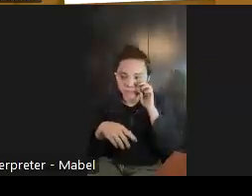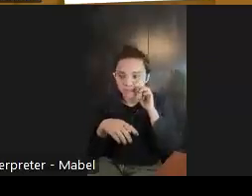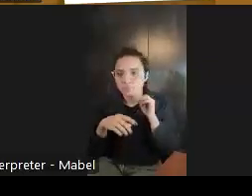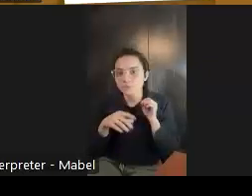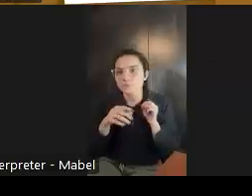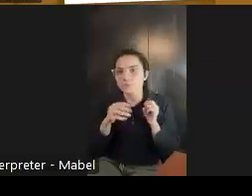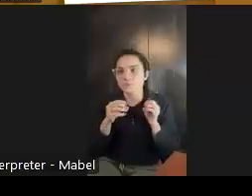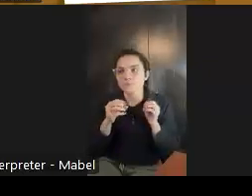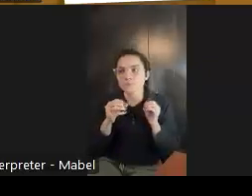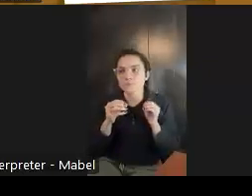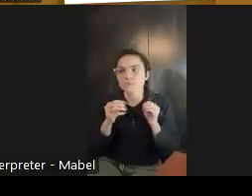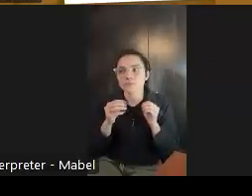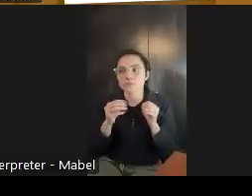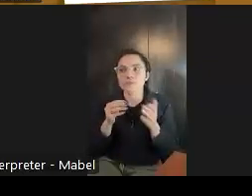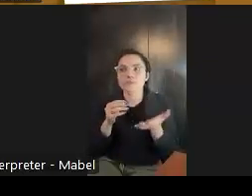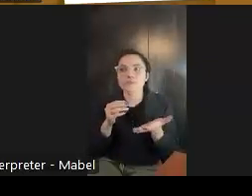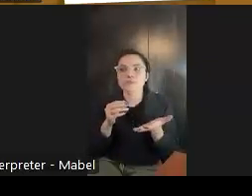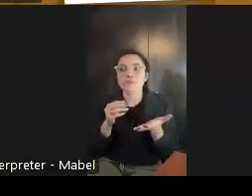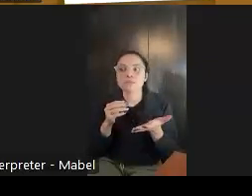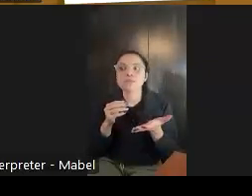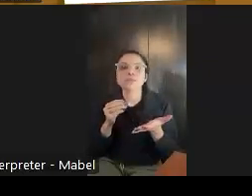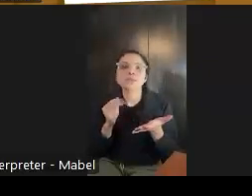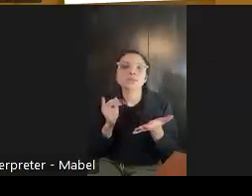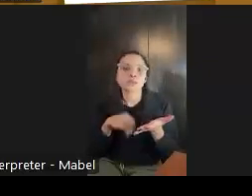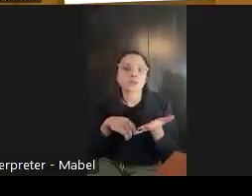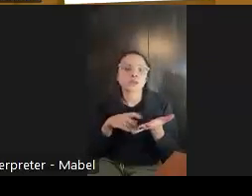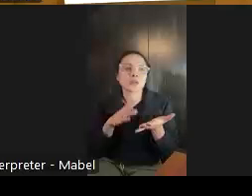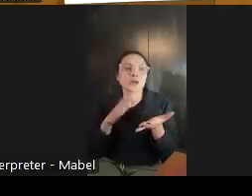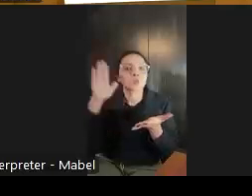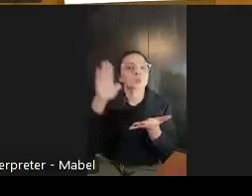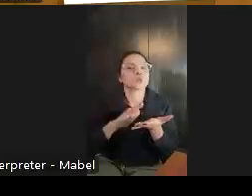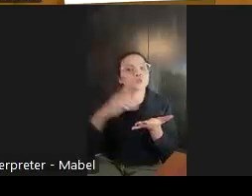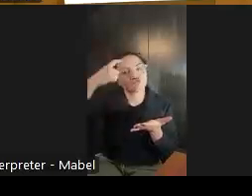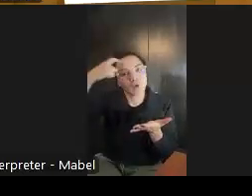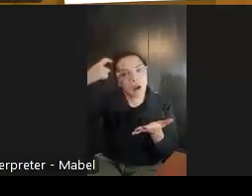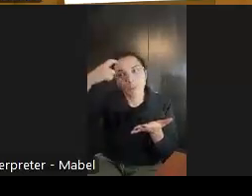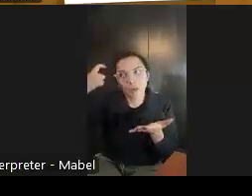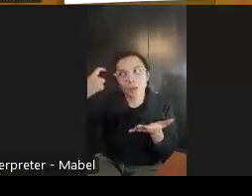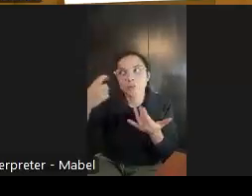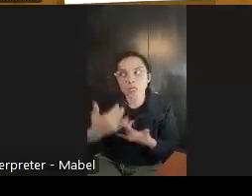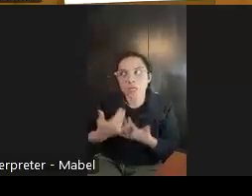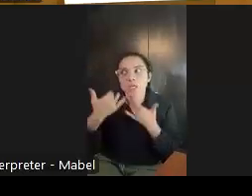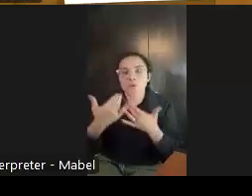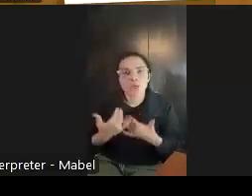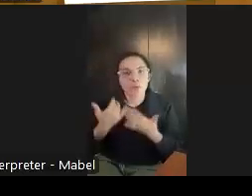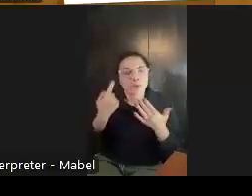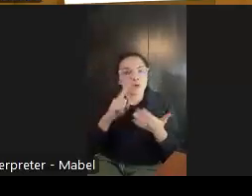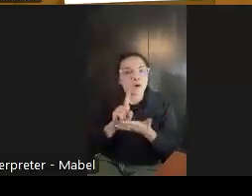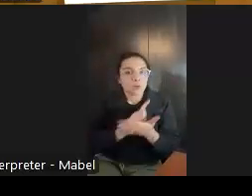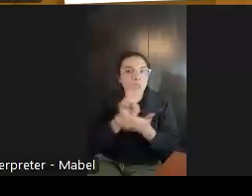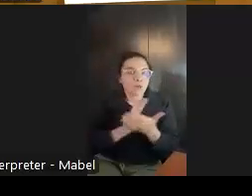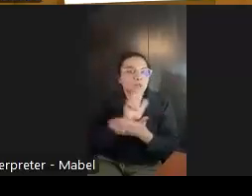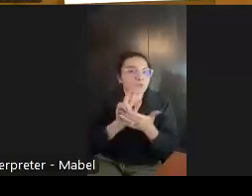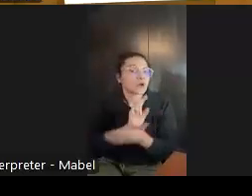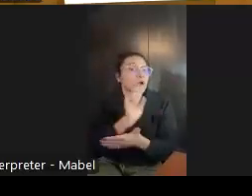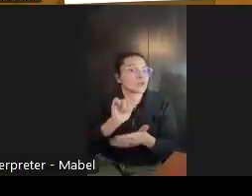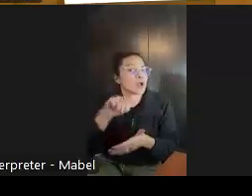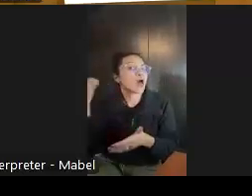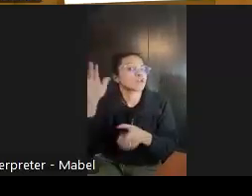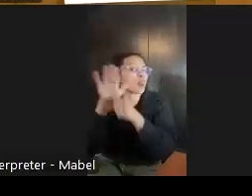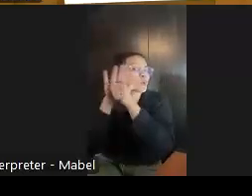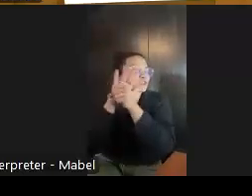U the the trauma of having to wait for hours at a our other locations um future admission